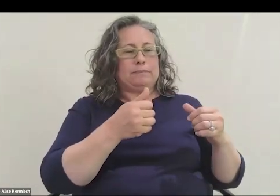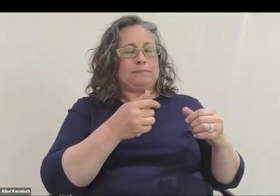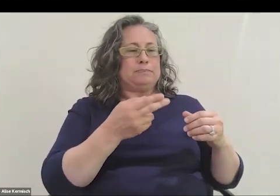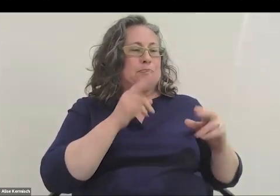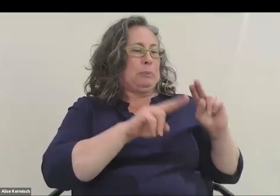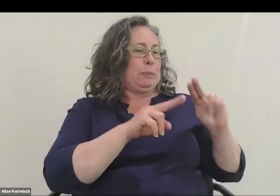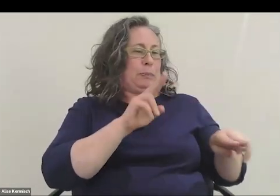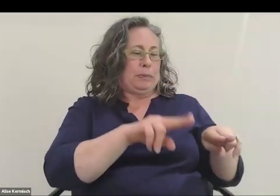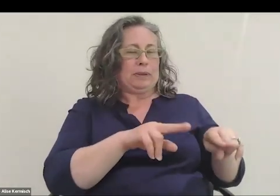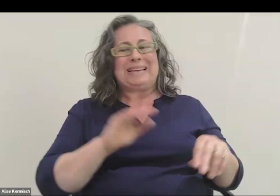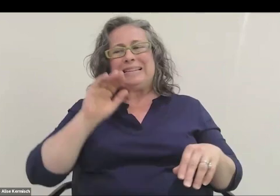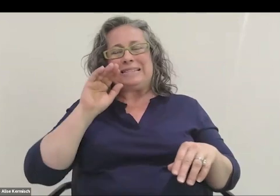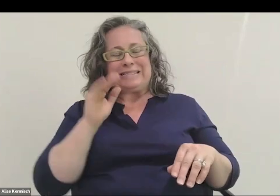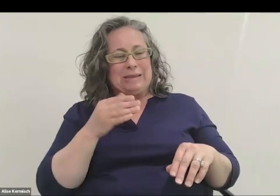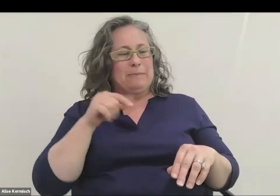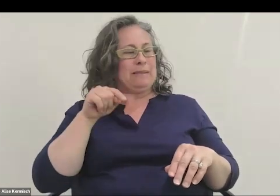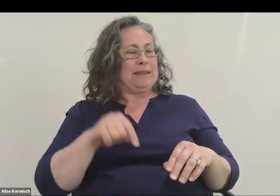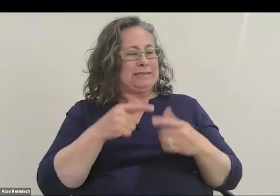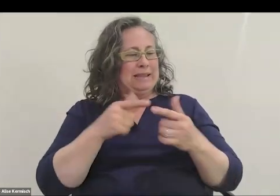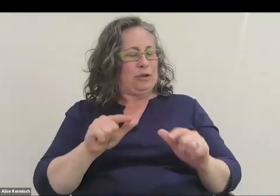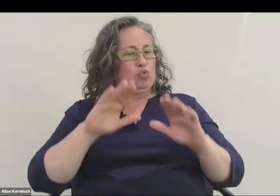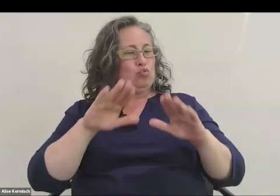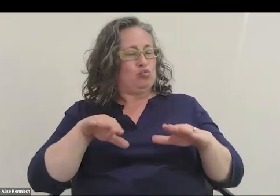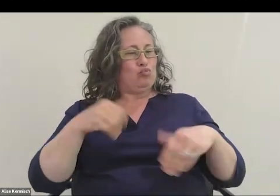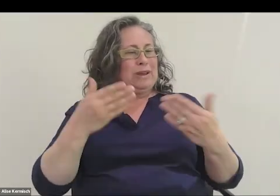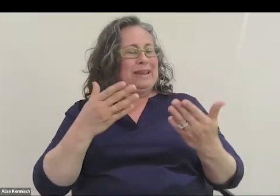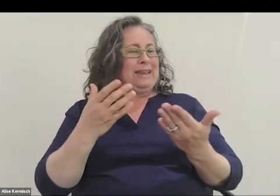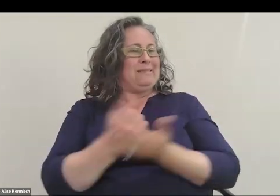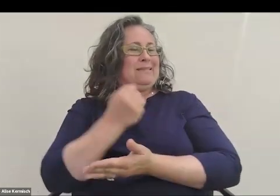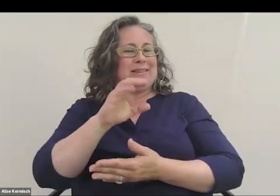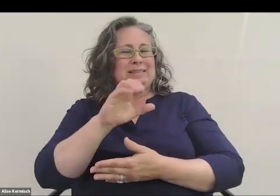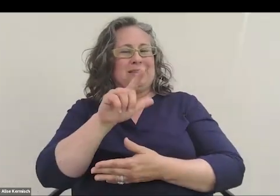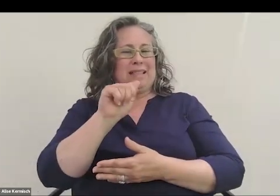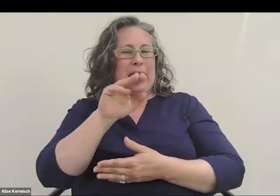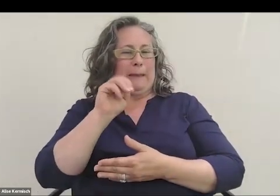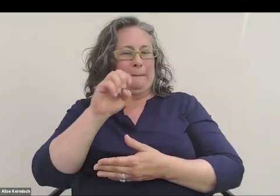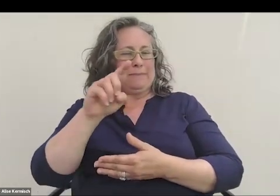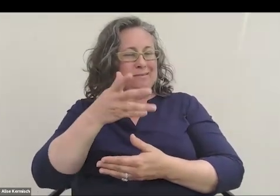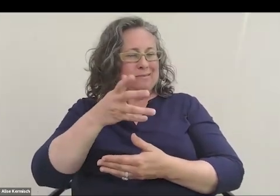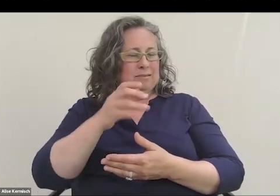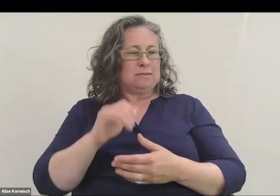and it seems like some of this language has been reclaimed to a degree. Can you speak to that? Yes.